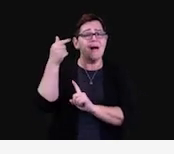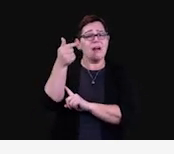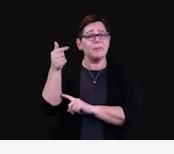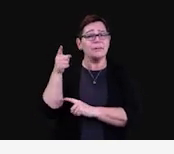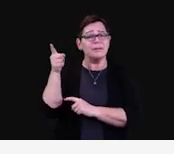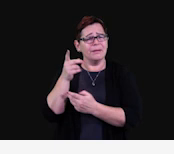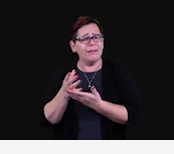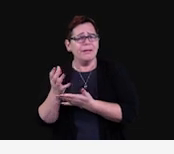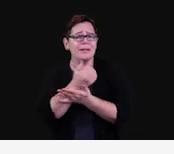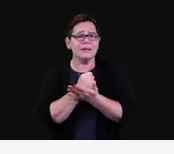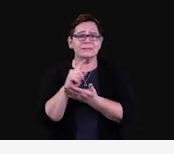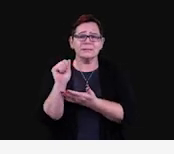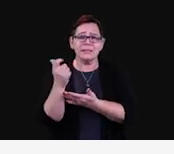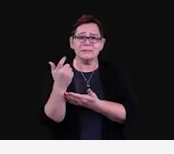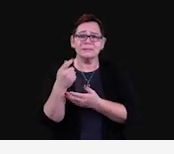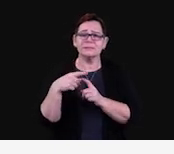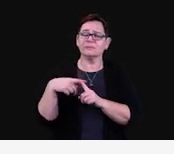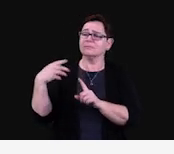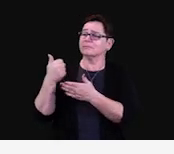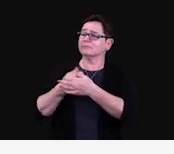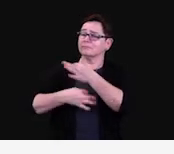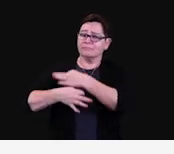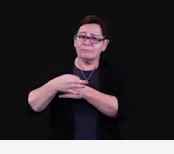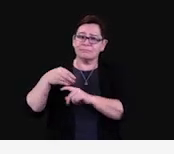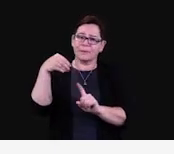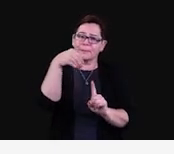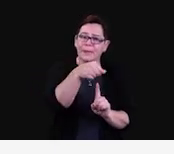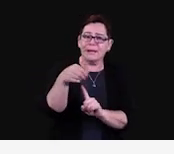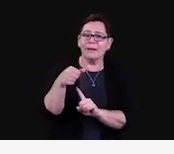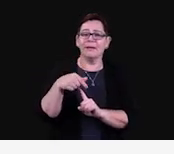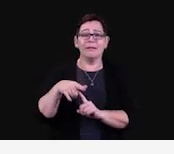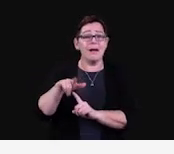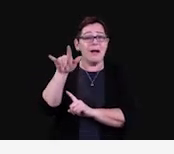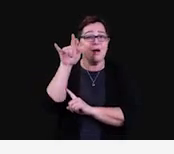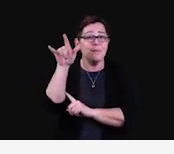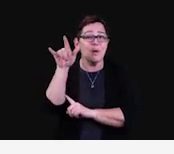The government collects taxes to pay for things such as airports, education,